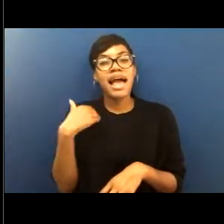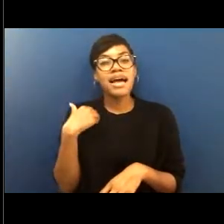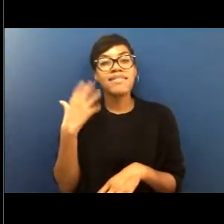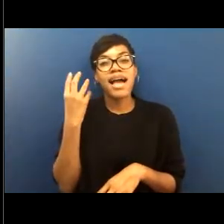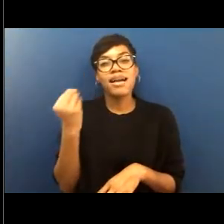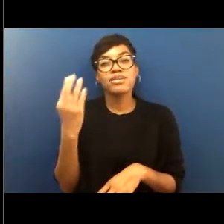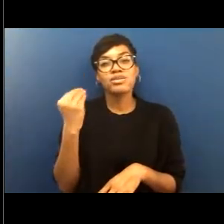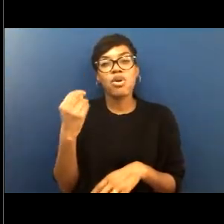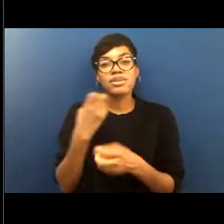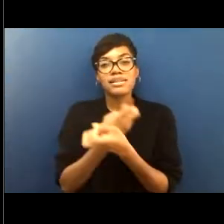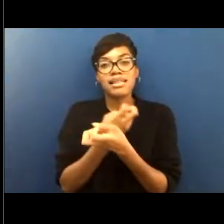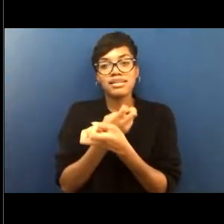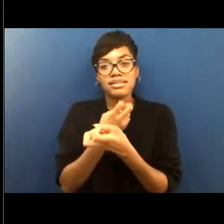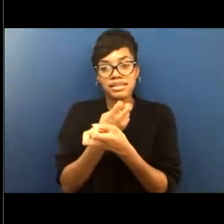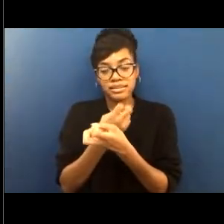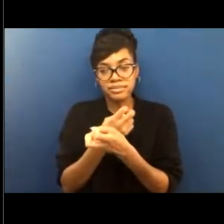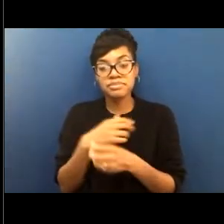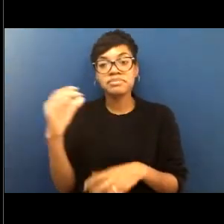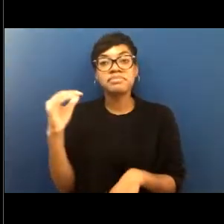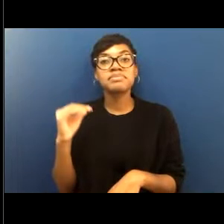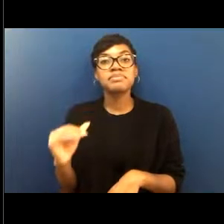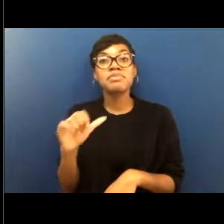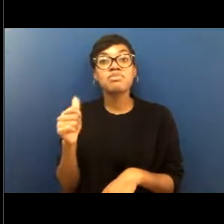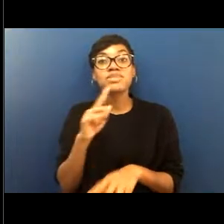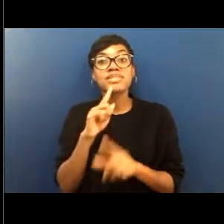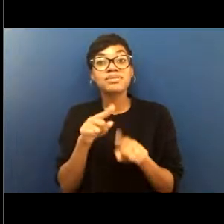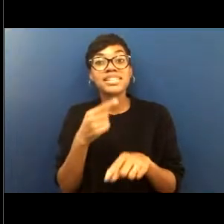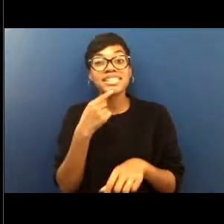and Texas clarifies that, saying that they have a hard exoskeleton.